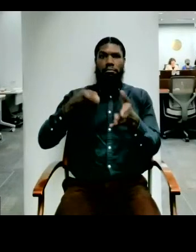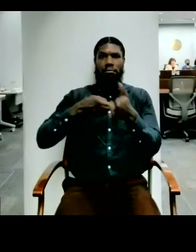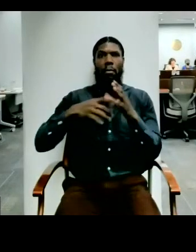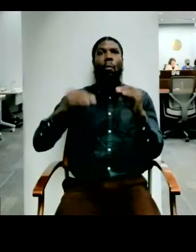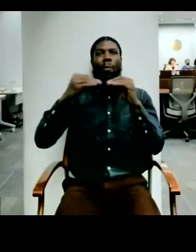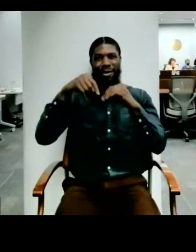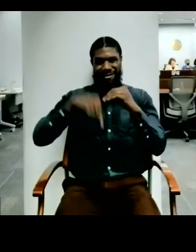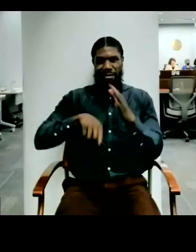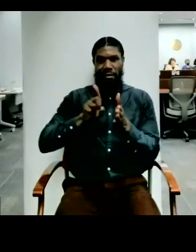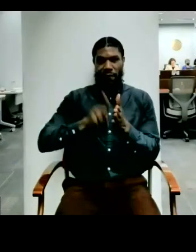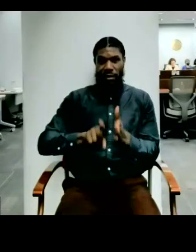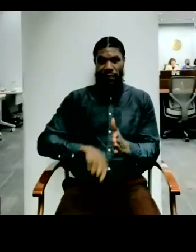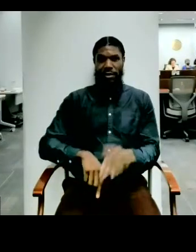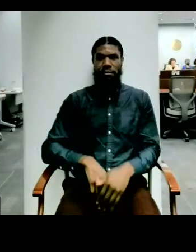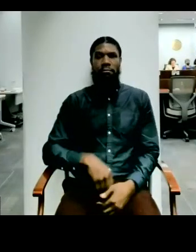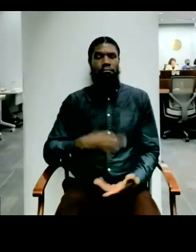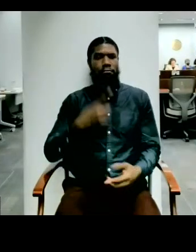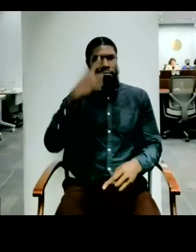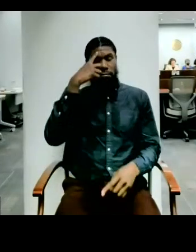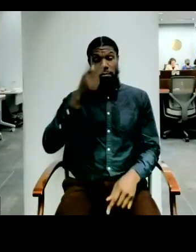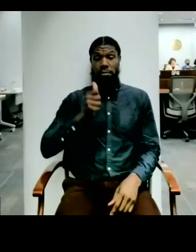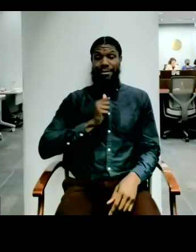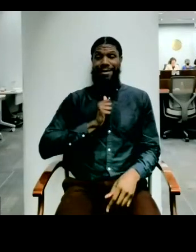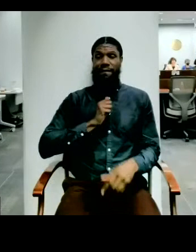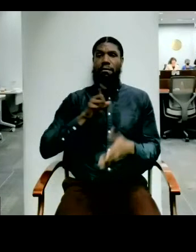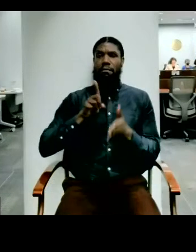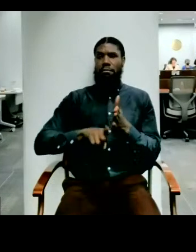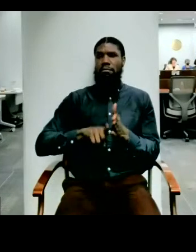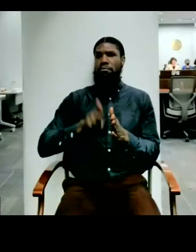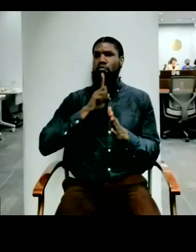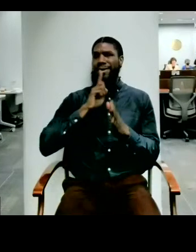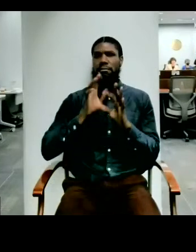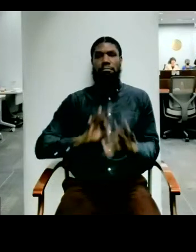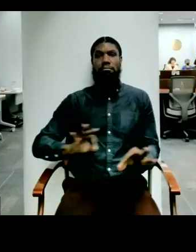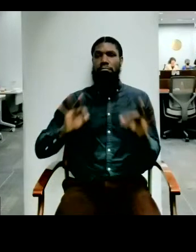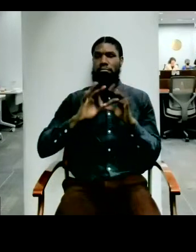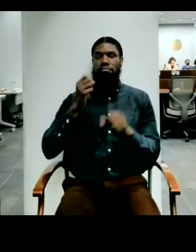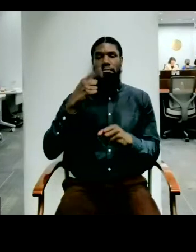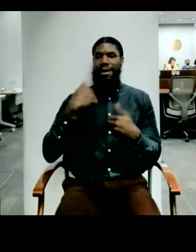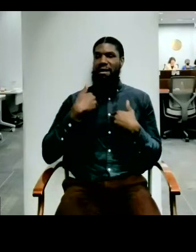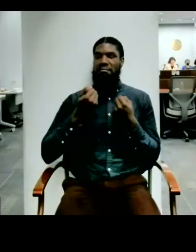I think self-audits are very important, of course there is a wide range of self-audits